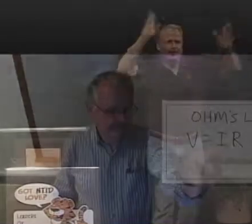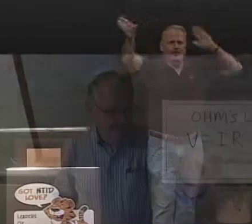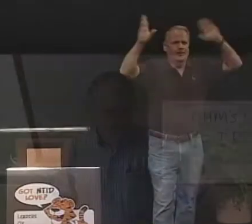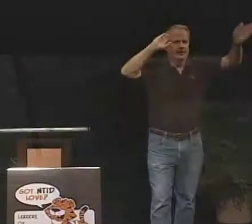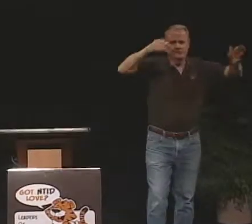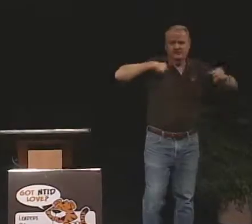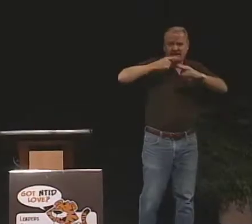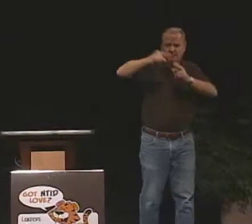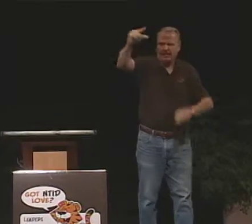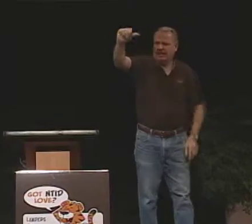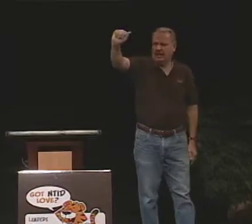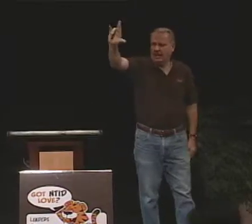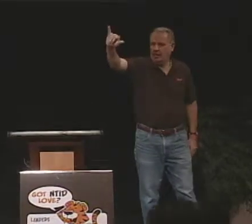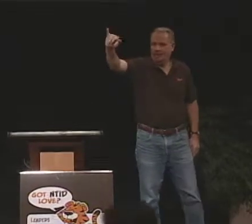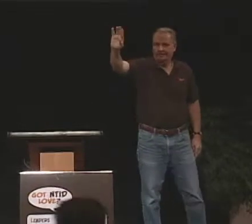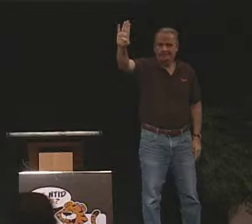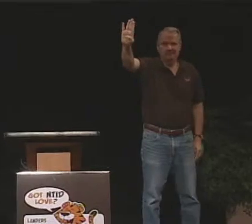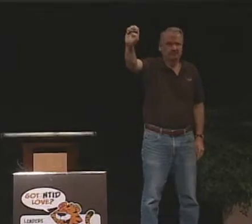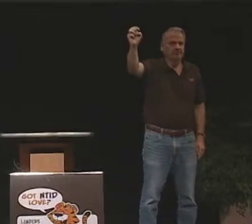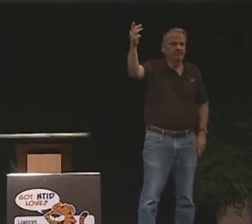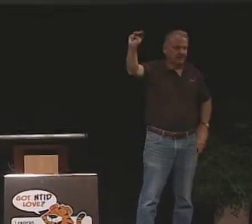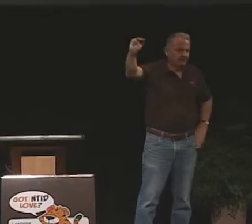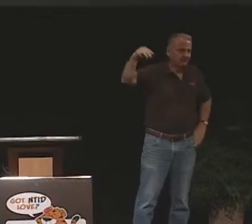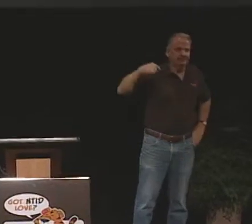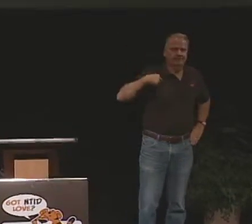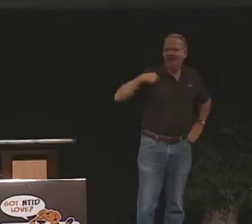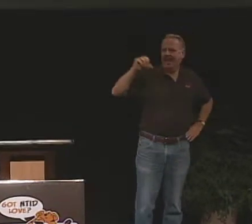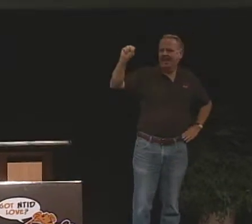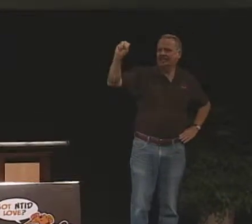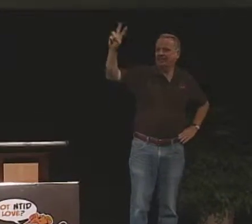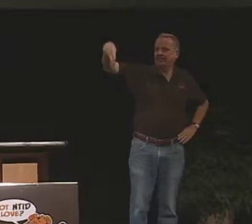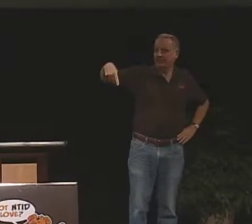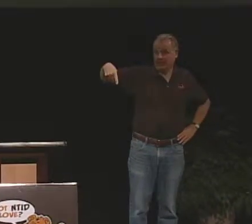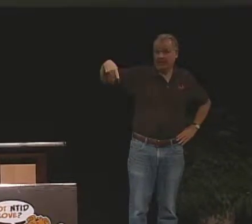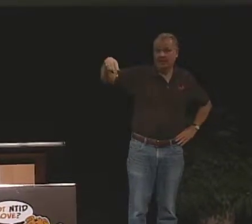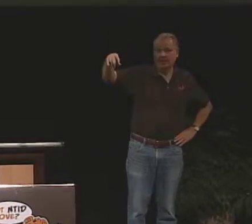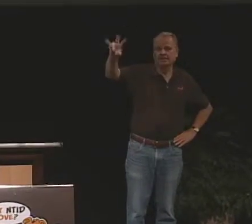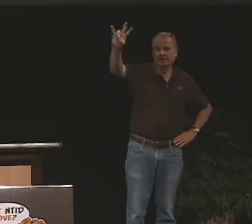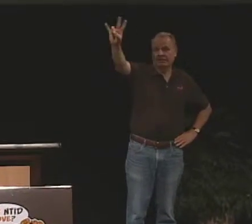Well, hello. Hello, everyone. My name is Gary Behm,